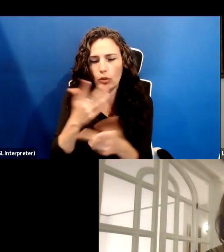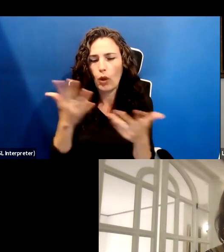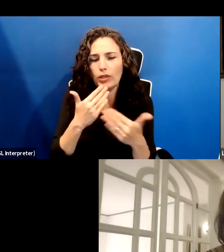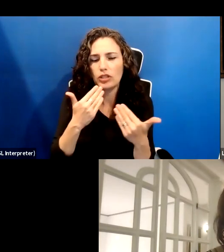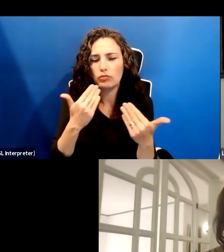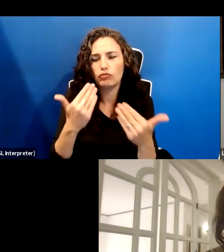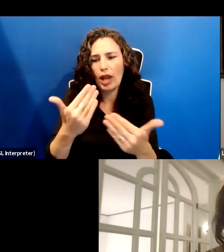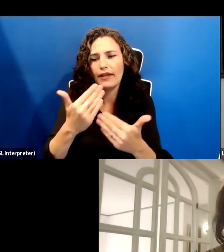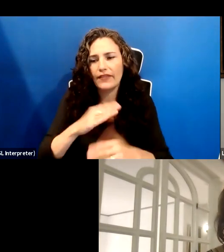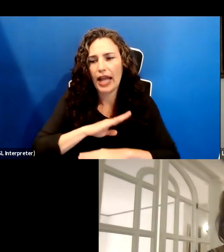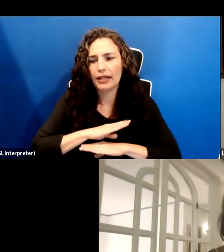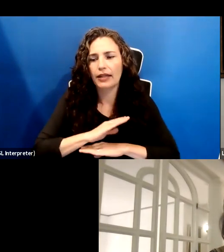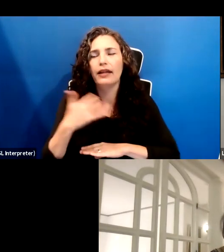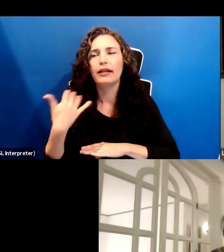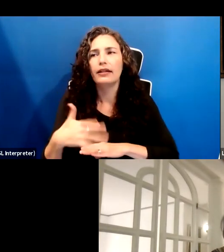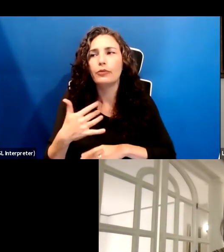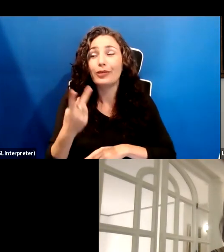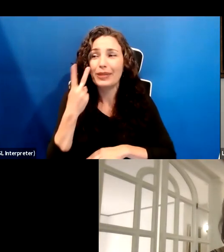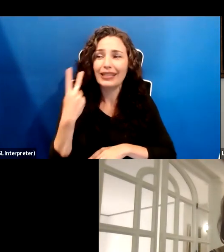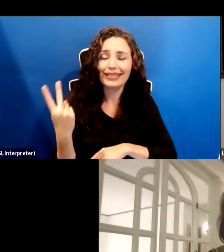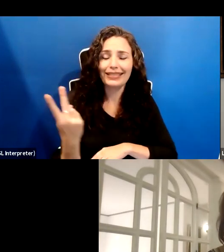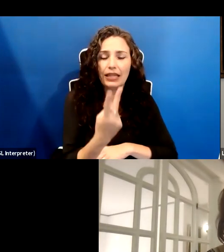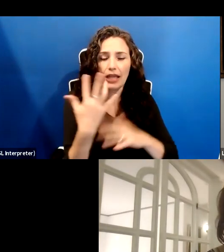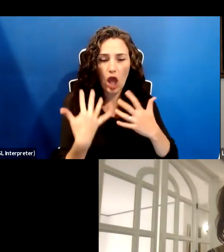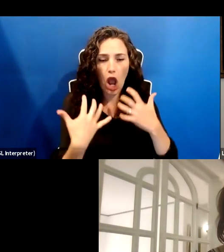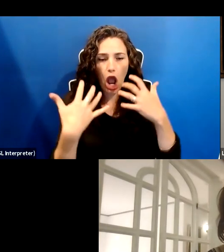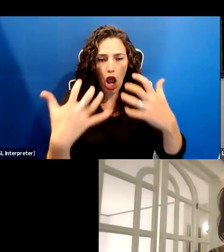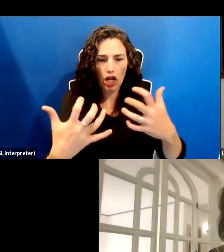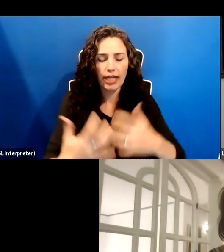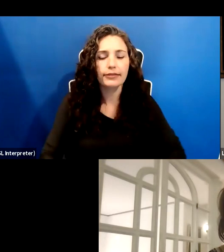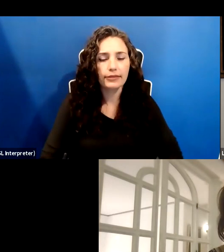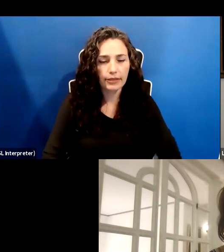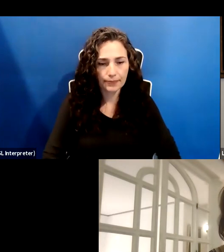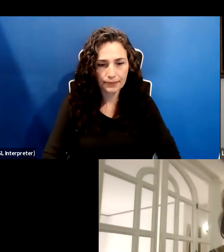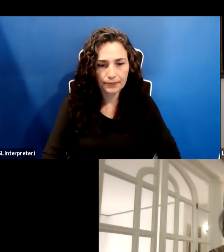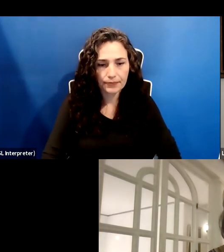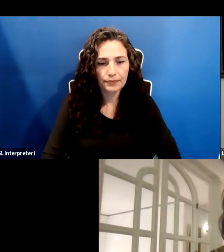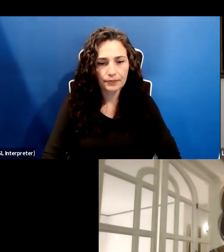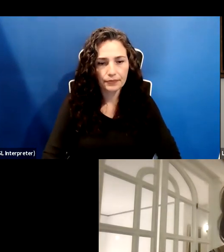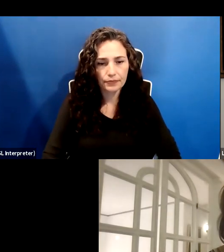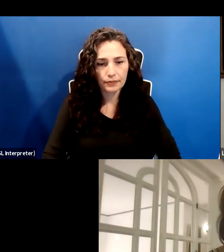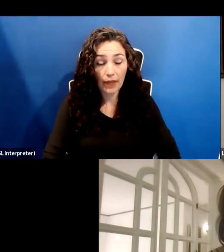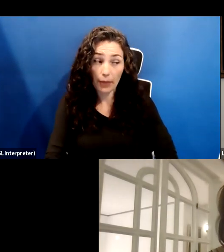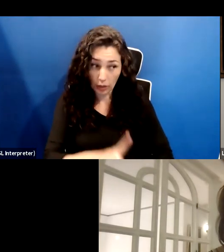seeing that the audience, you know, you believe in the intelligence of an audience